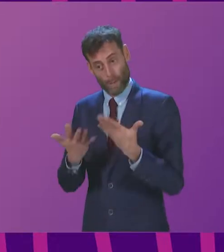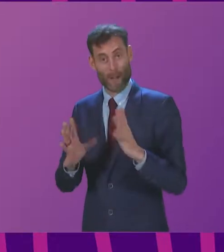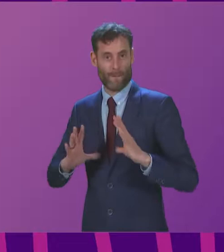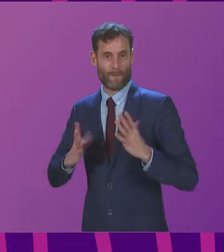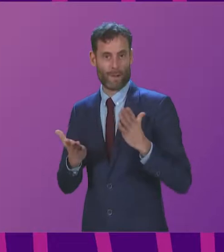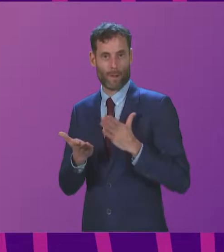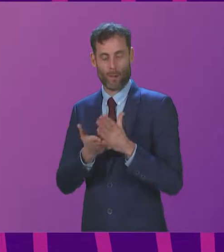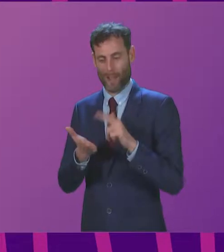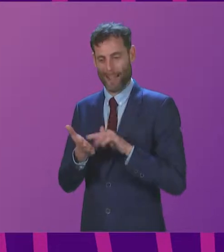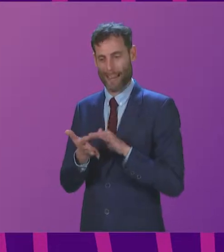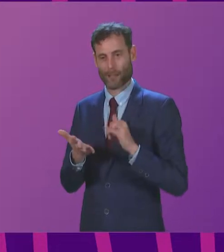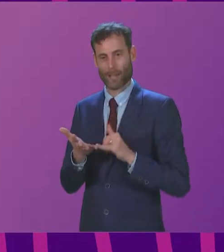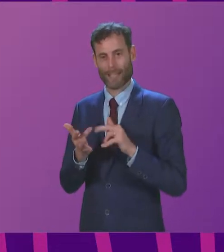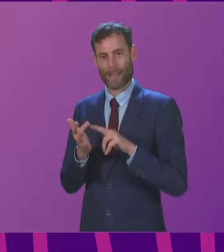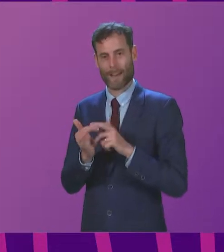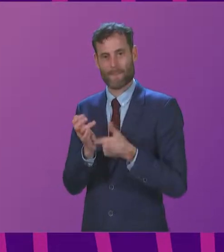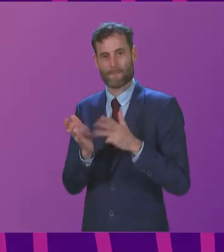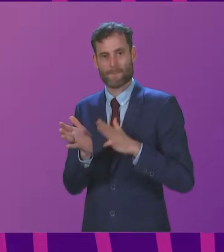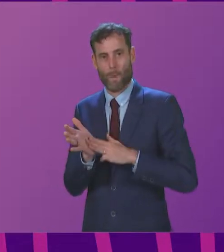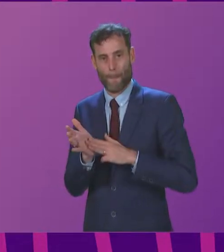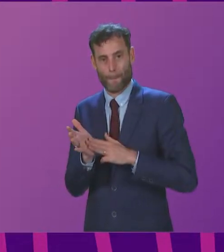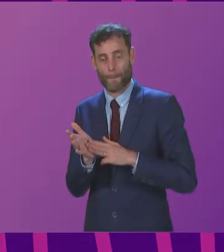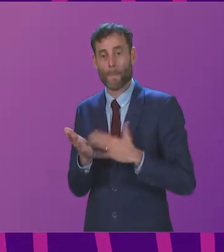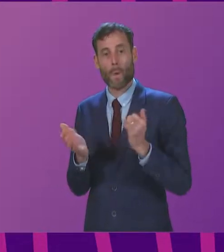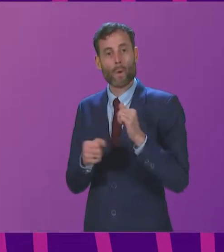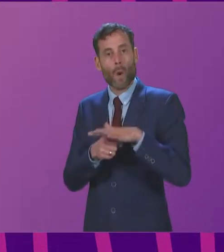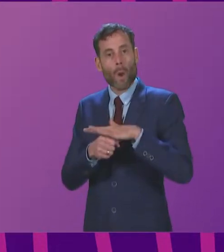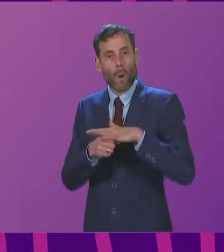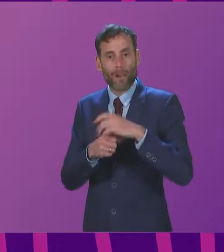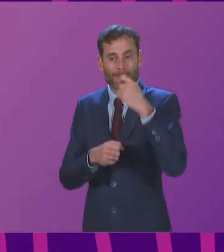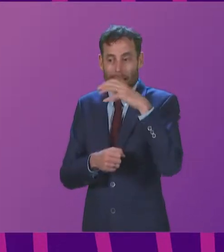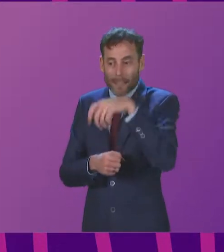Inform website or get them at a local test site or pharmacy. If you do not have them already,